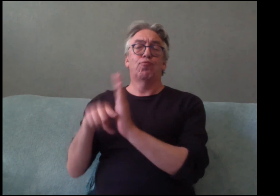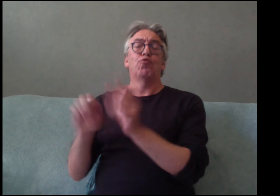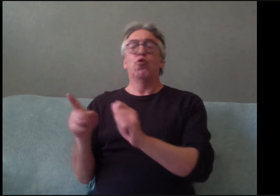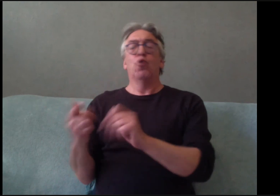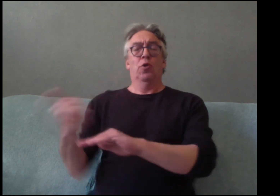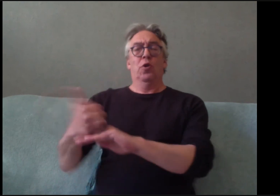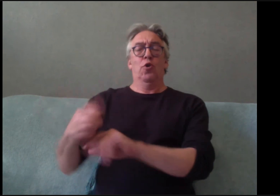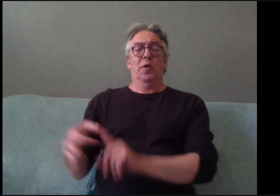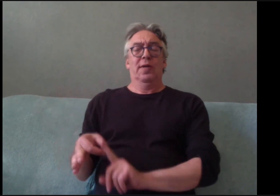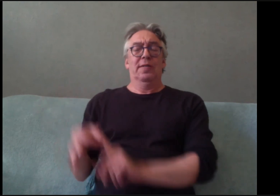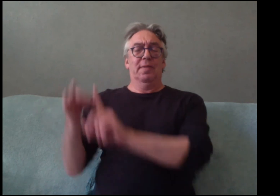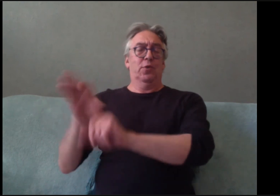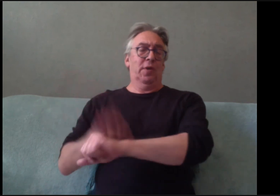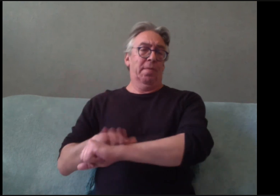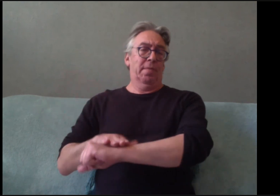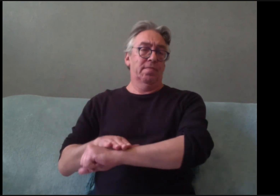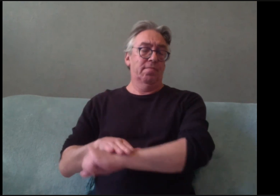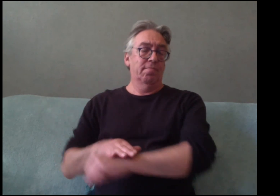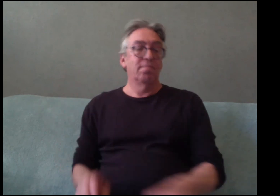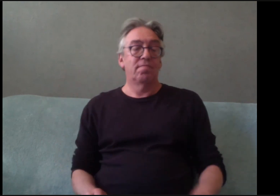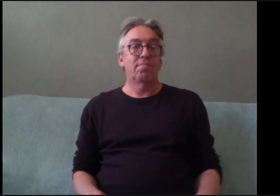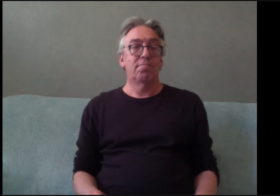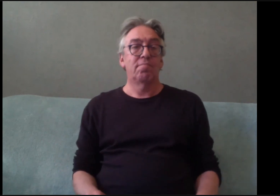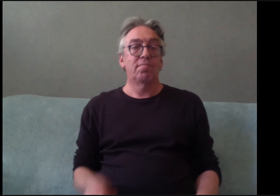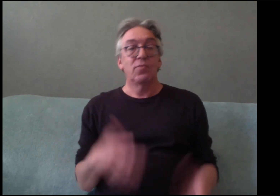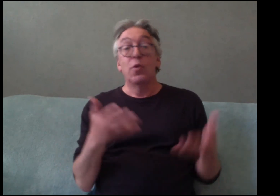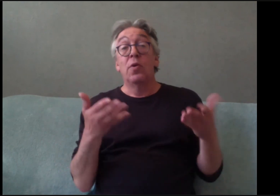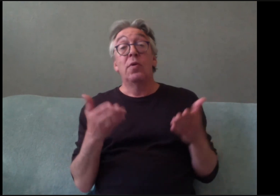It's to allow for a quite environment when shopping.